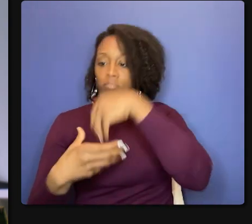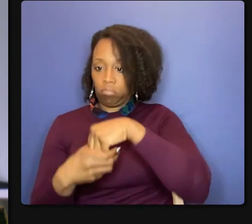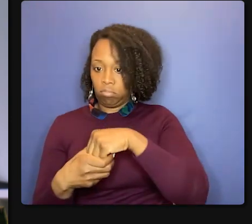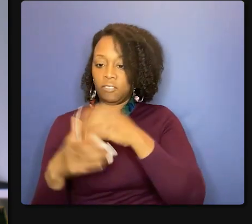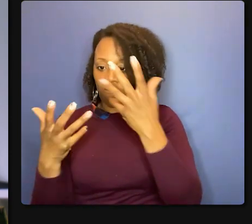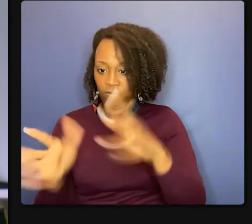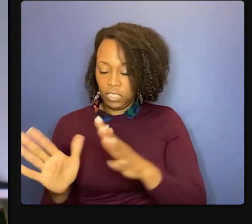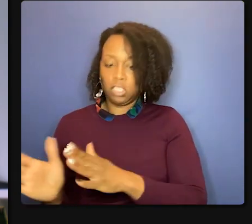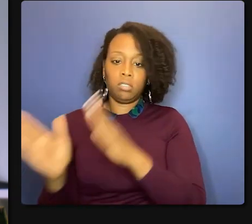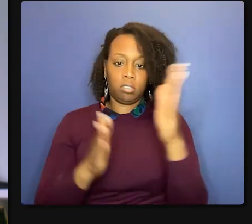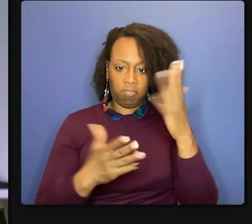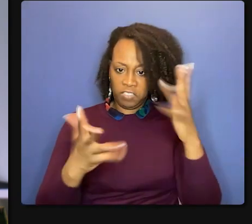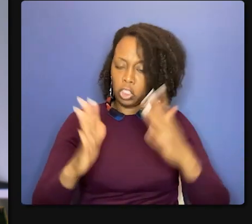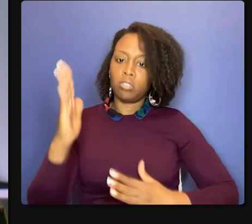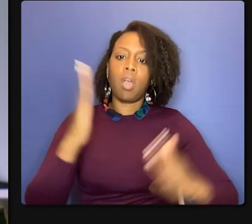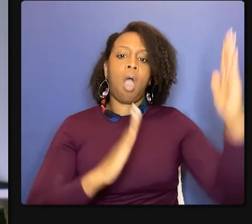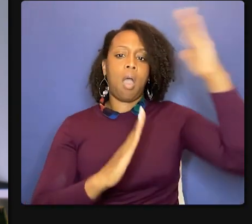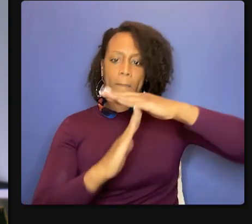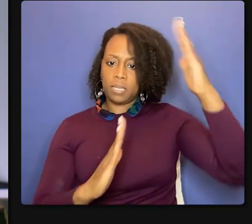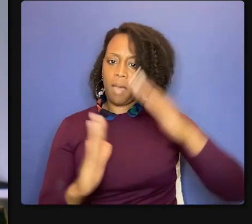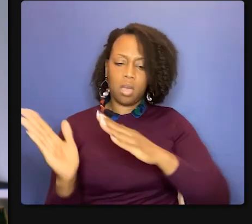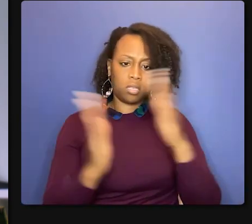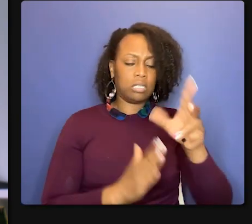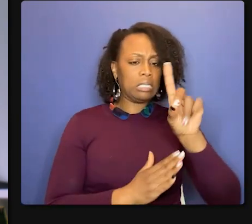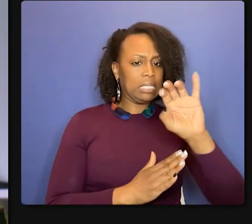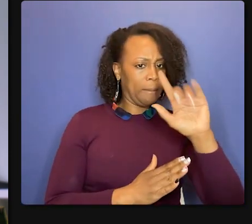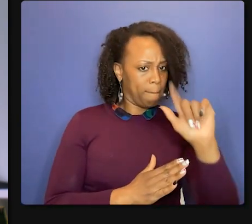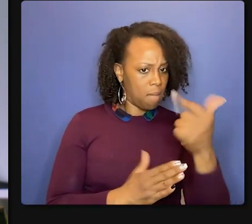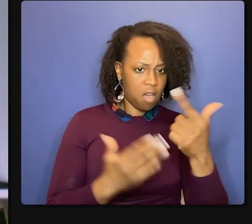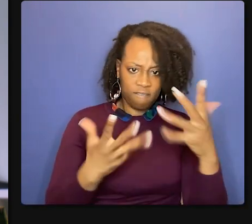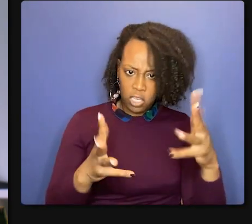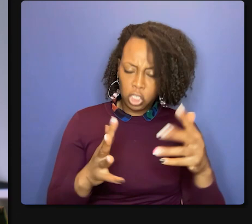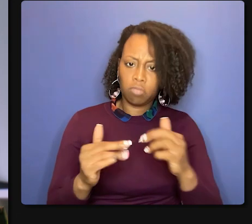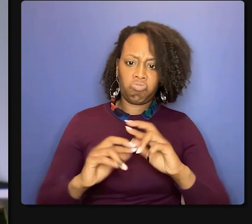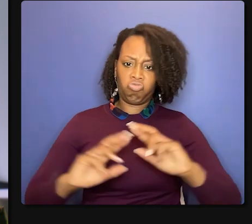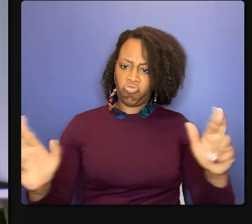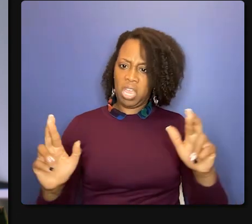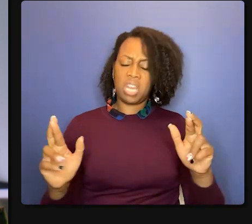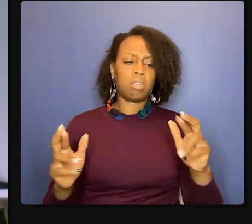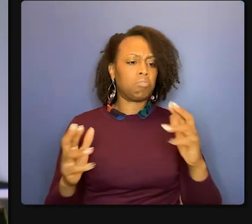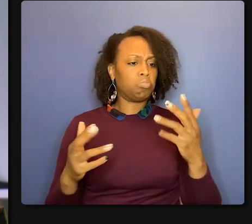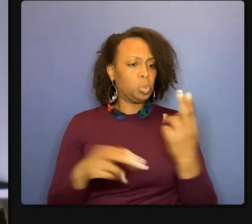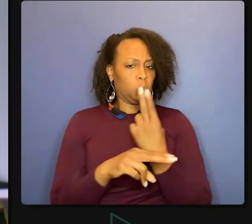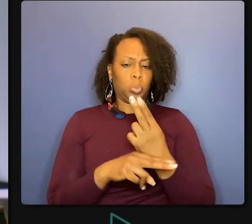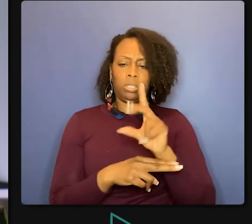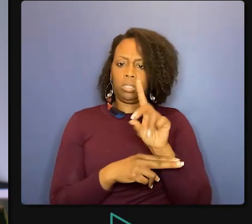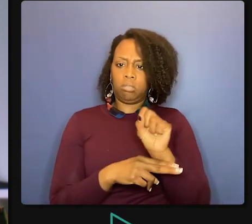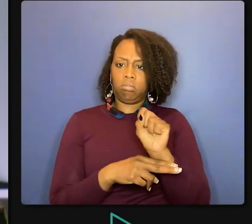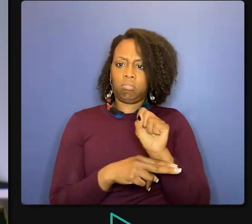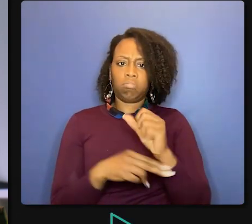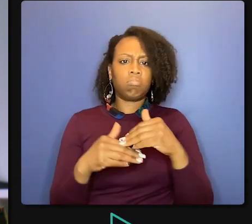All right. You have your implementation done. It's optimized. You've debugged it. It's ready to go and you're using DirectStorage.